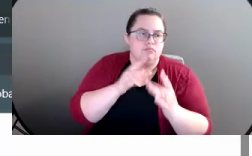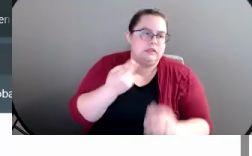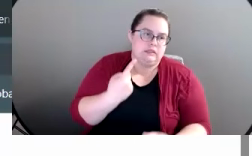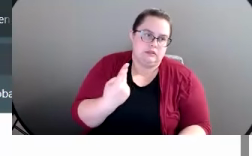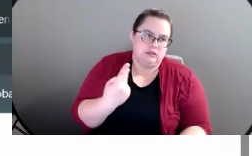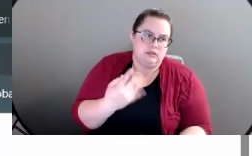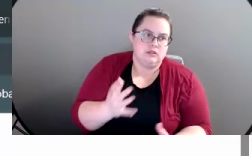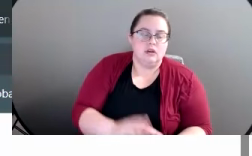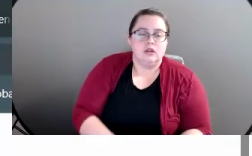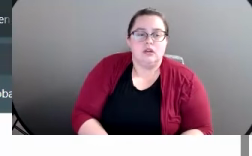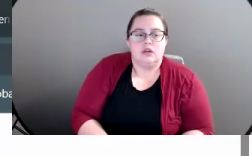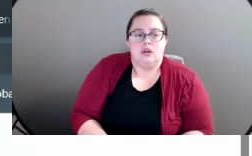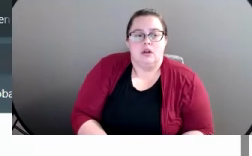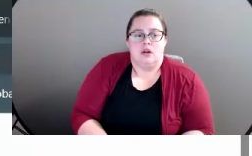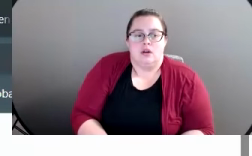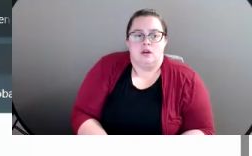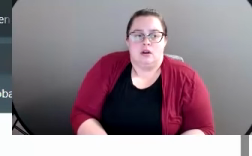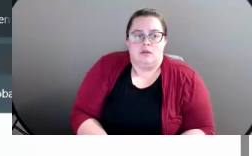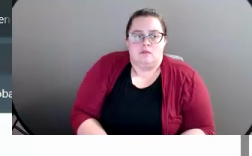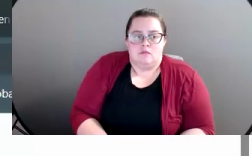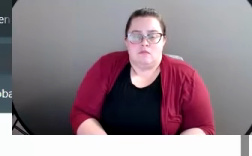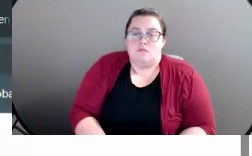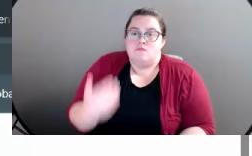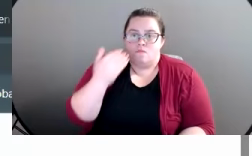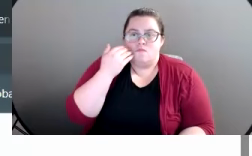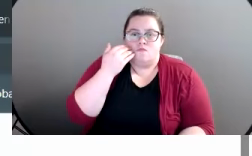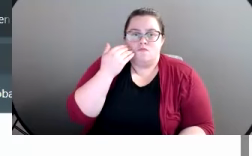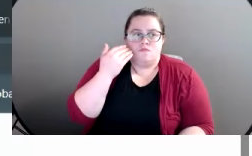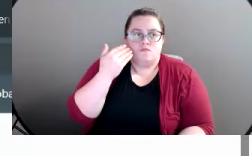I know career technical education is something that,